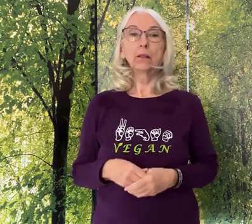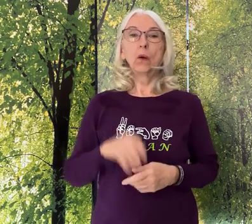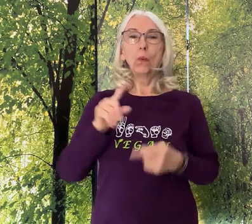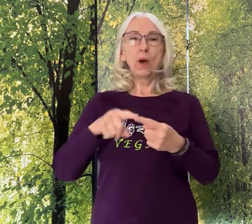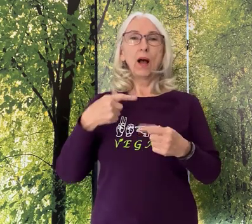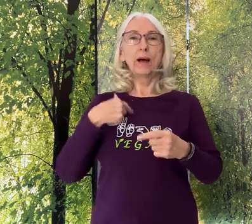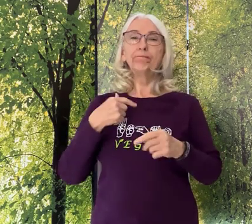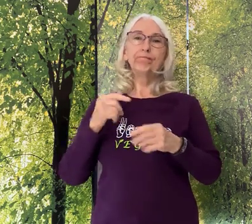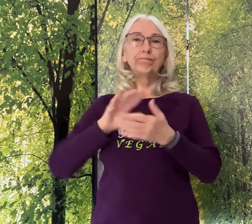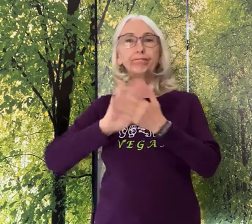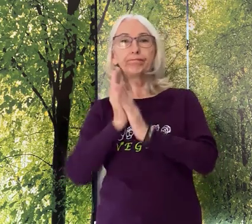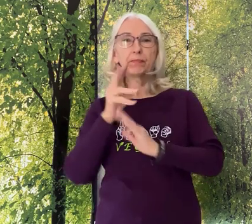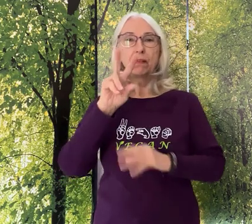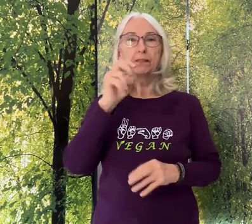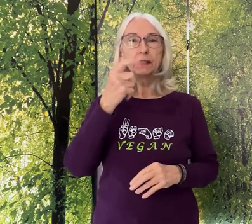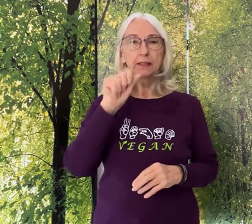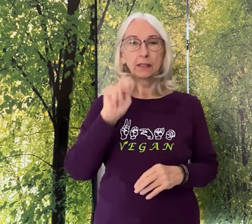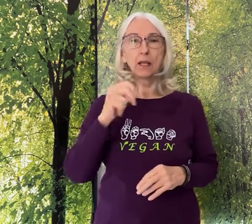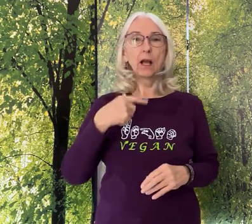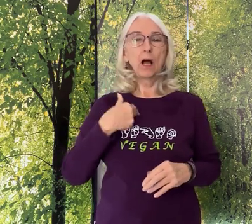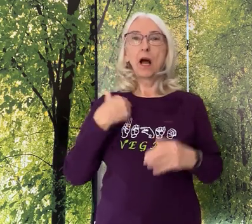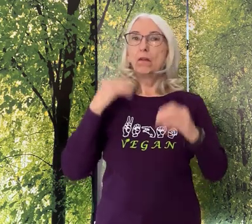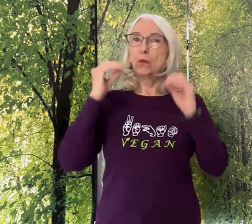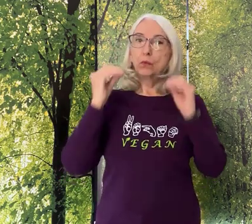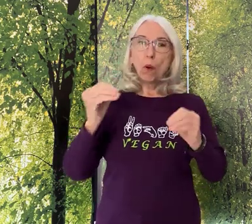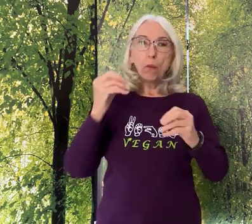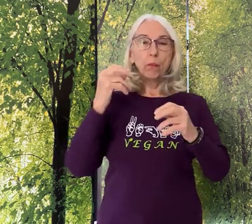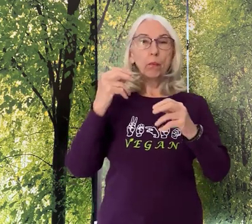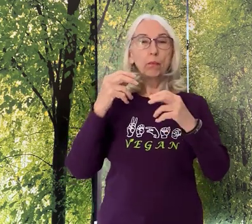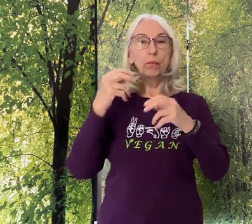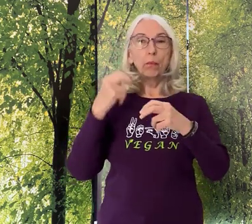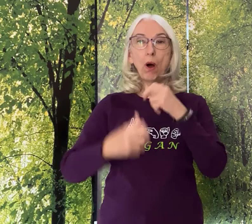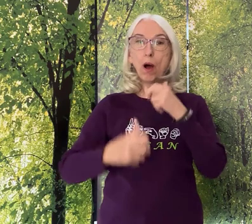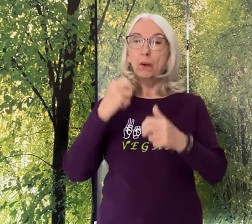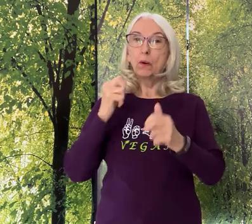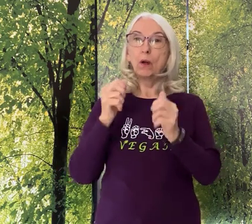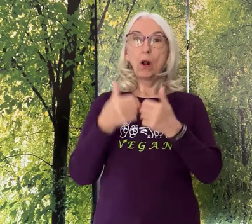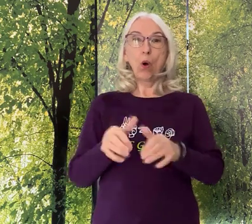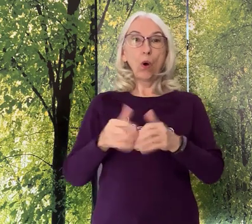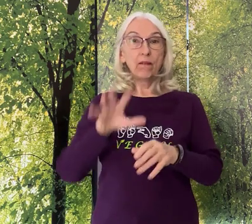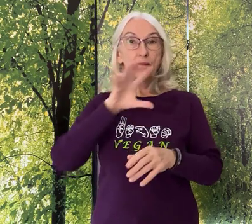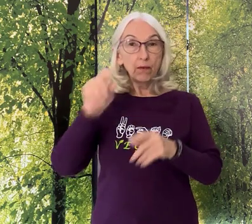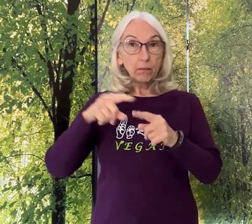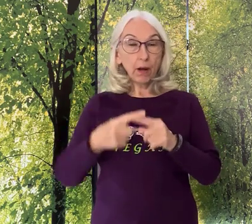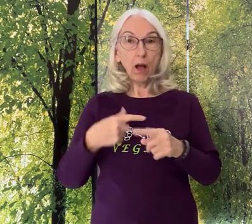When I went vegan, I had no trouble losing 50 pounds.